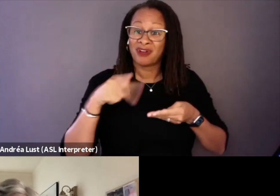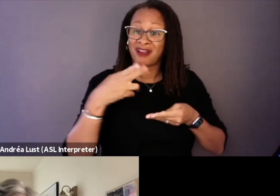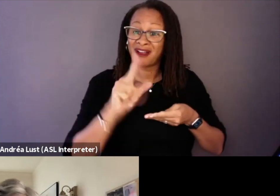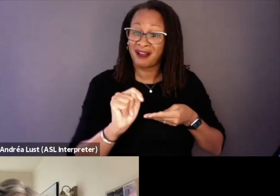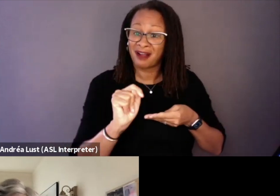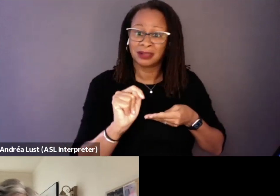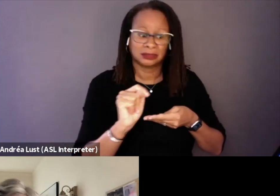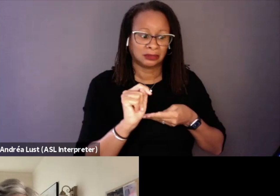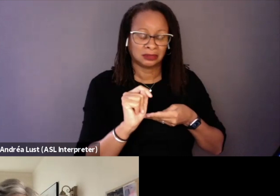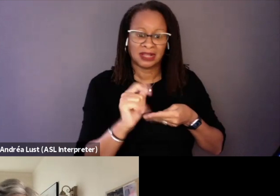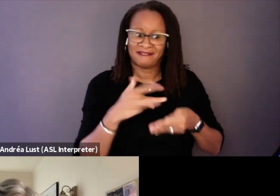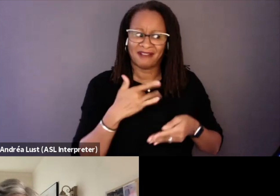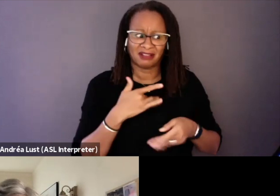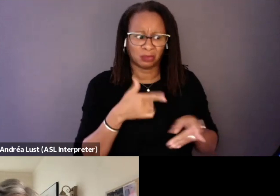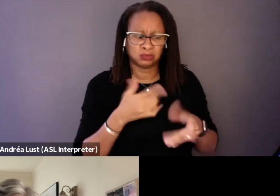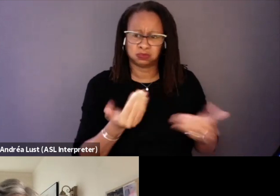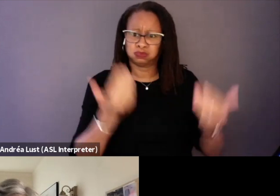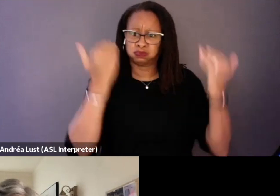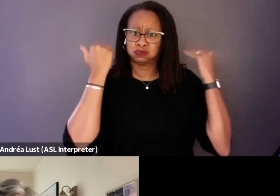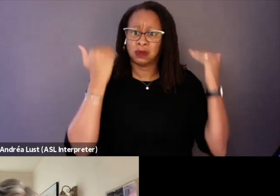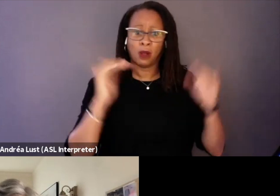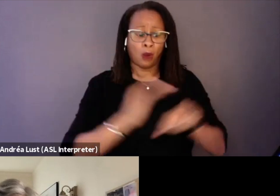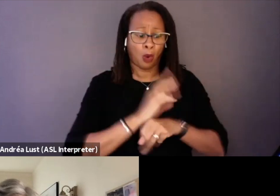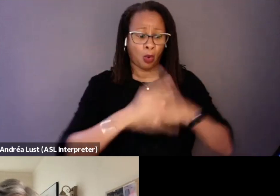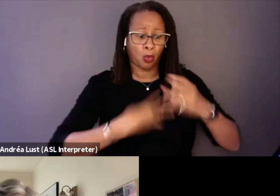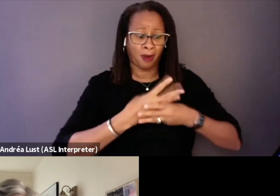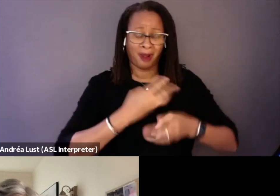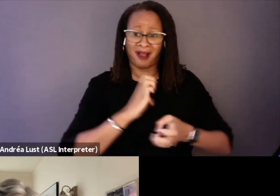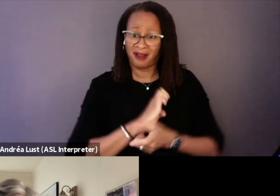it just felt that the whole world evolved around chat.